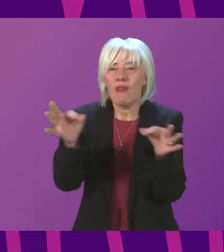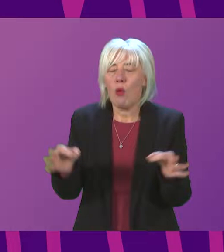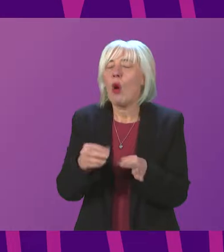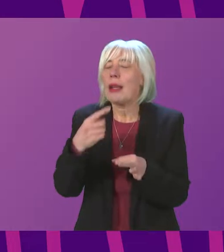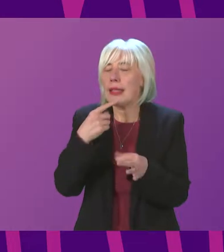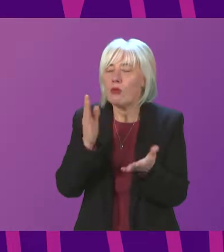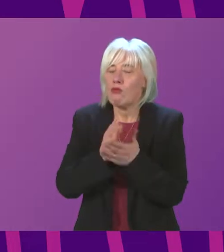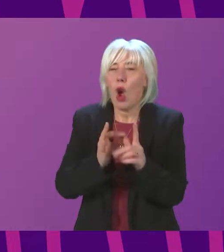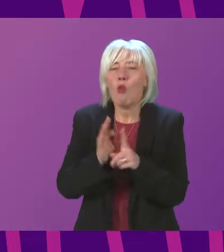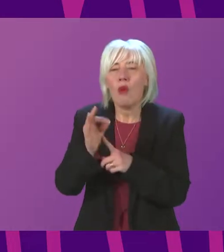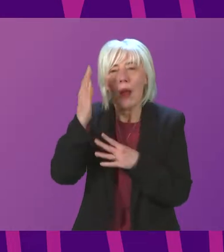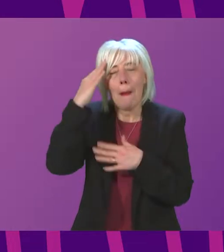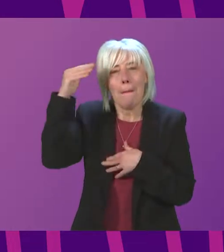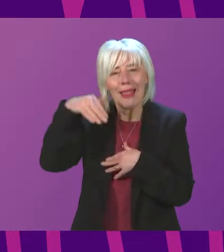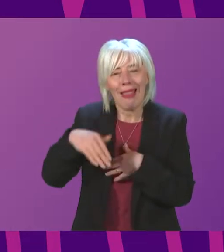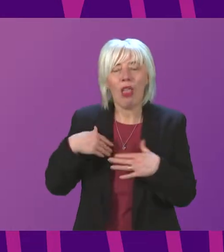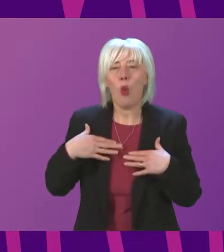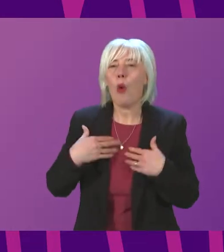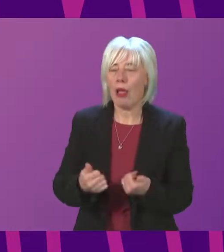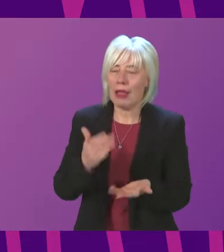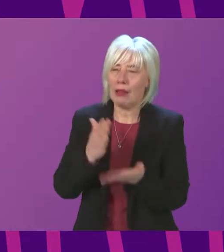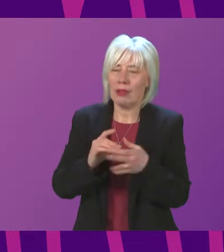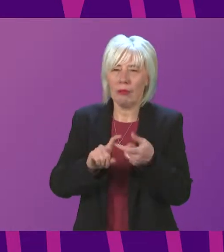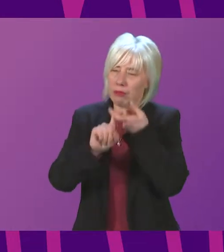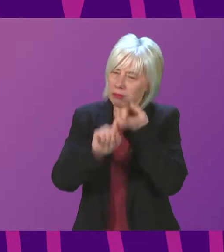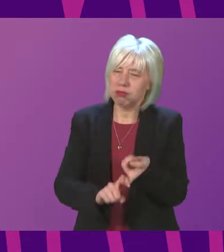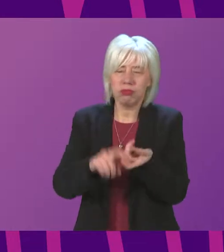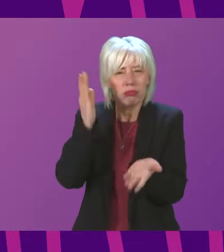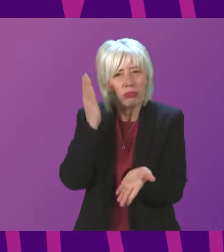wellbeing is an underpinning principle as we take strategic decisions.